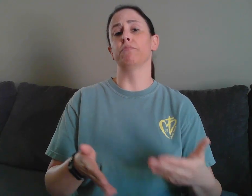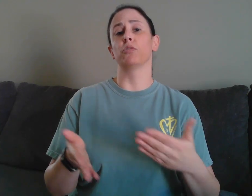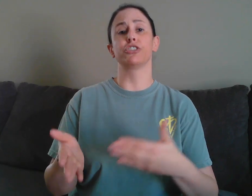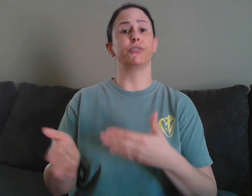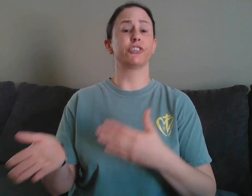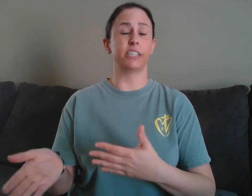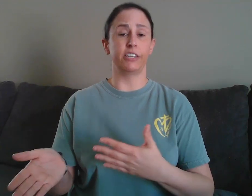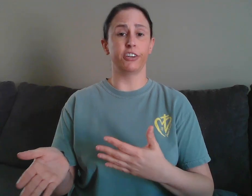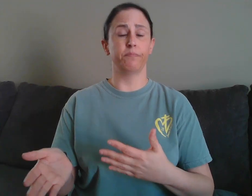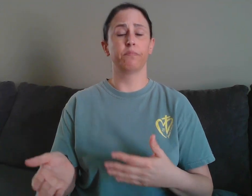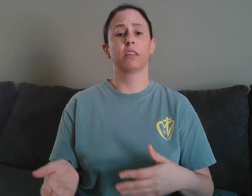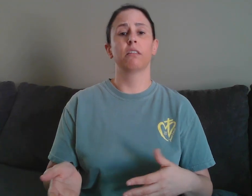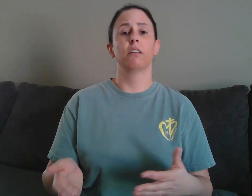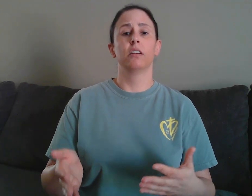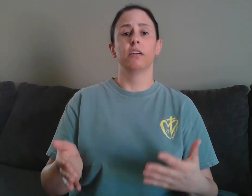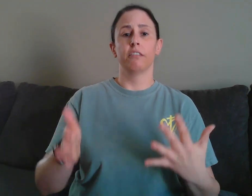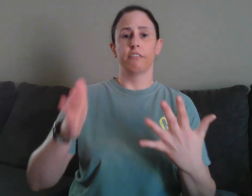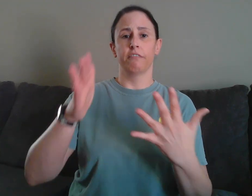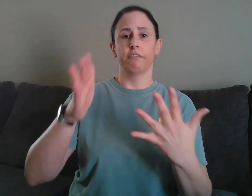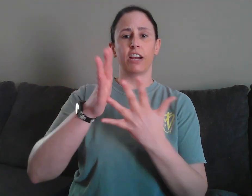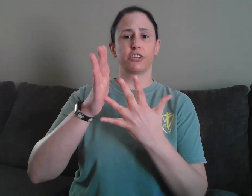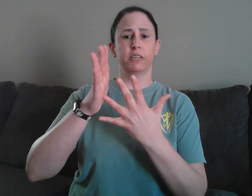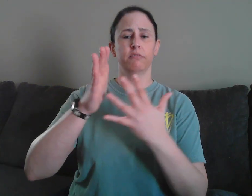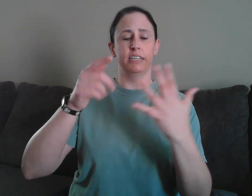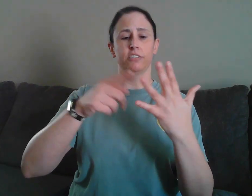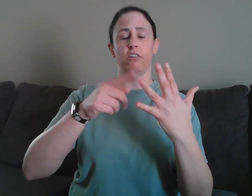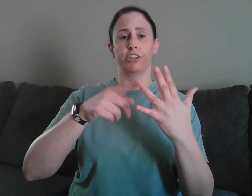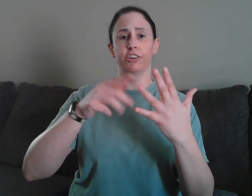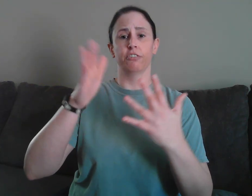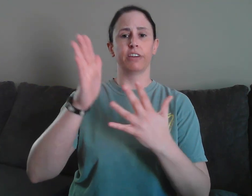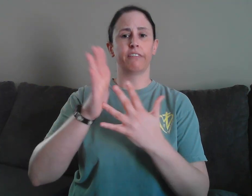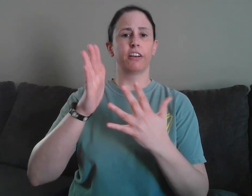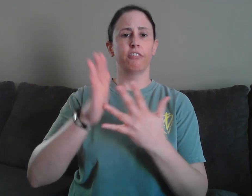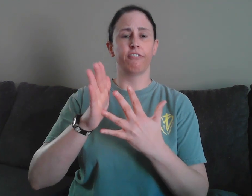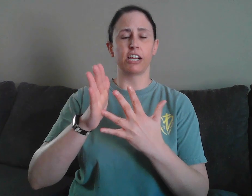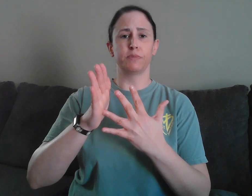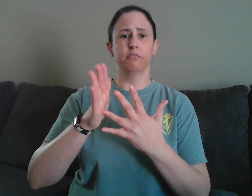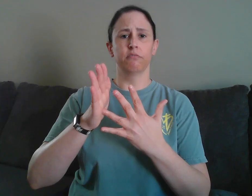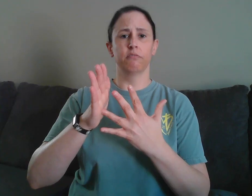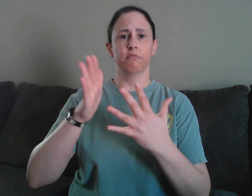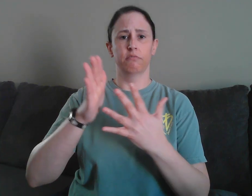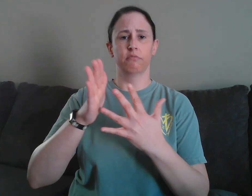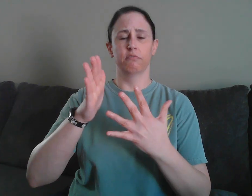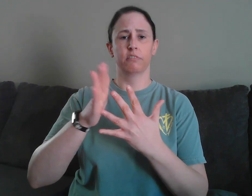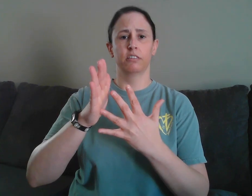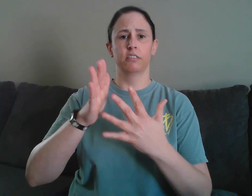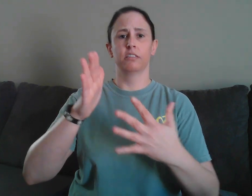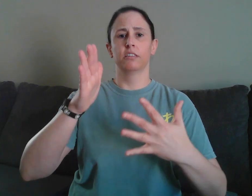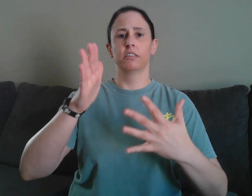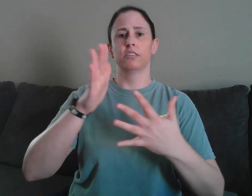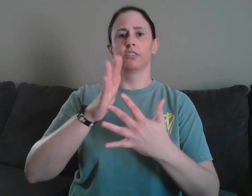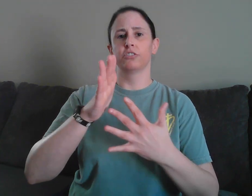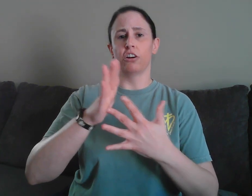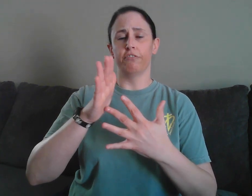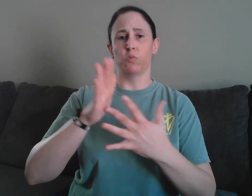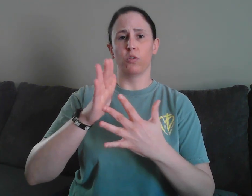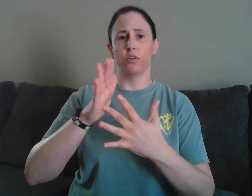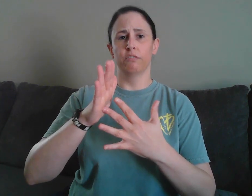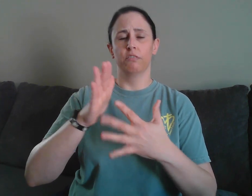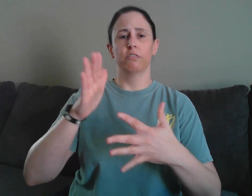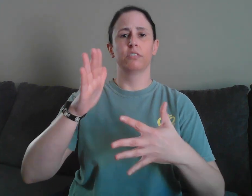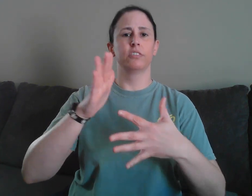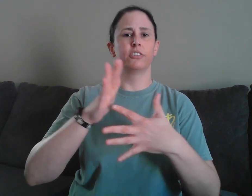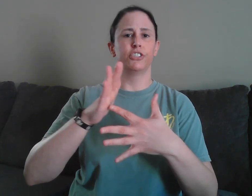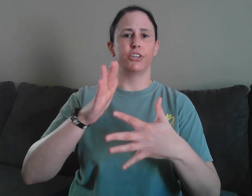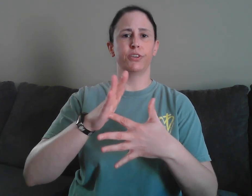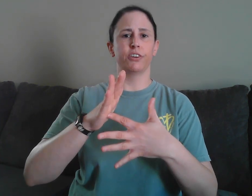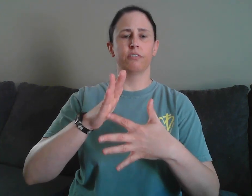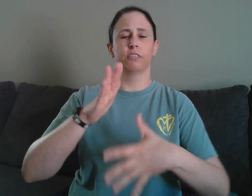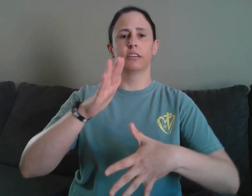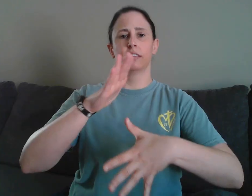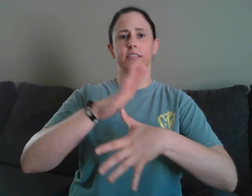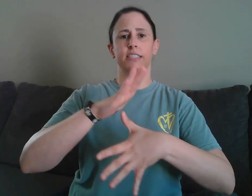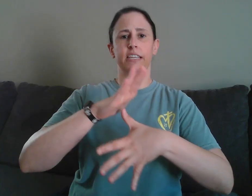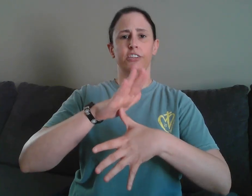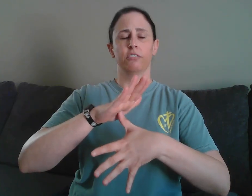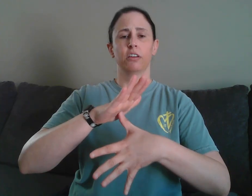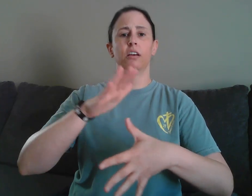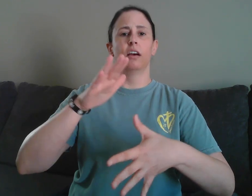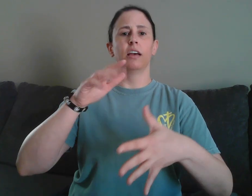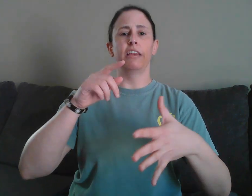sophomore, junior, senior. Freshman, it's on your ring finger. Freshman, sophomore, junior, senior.